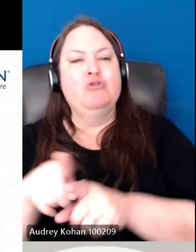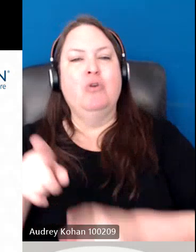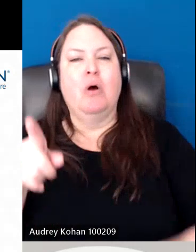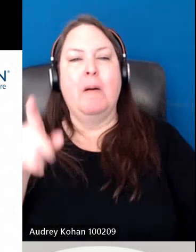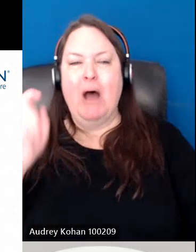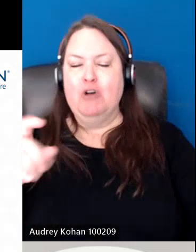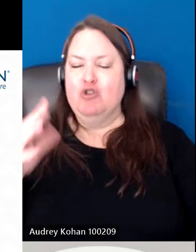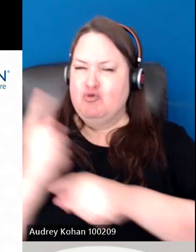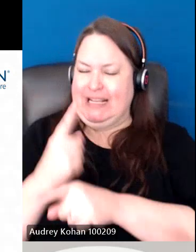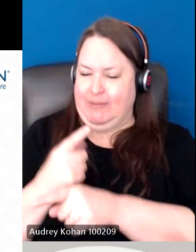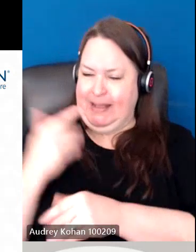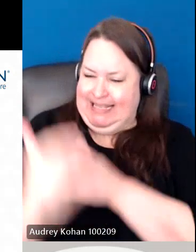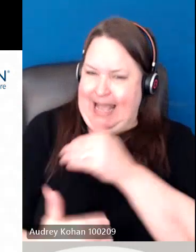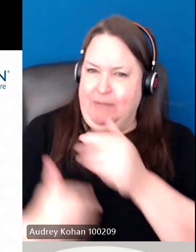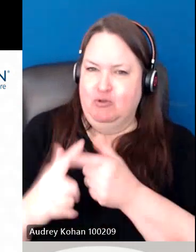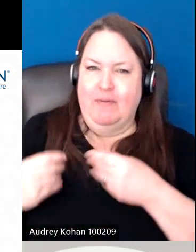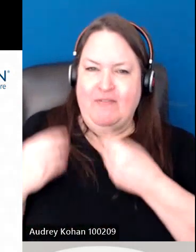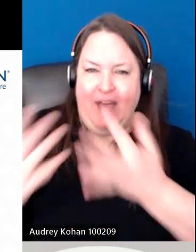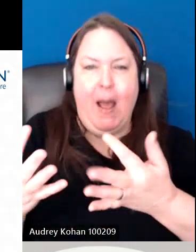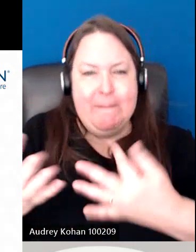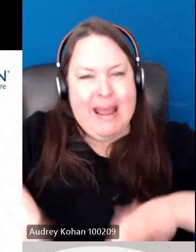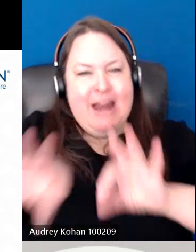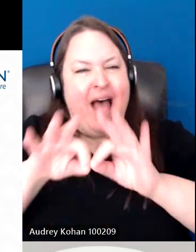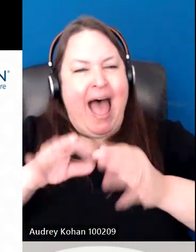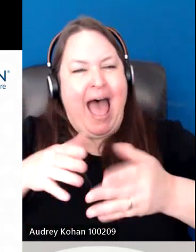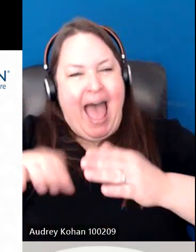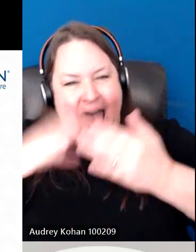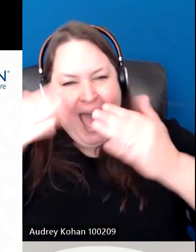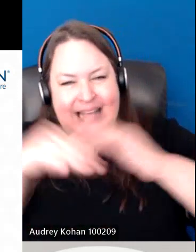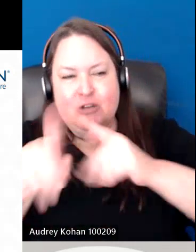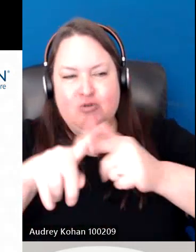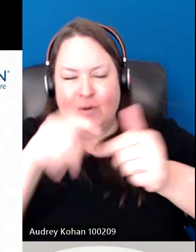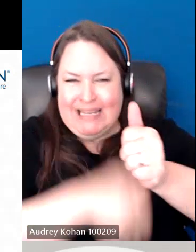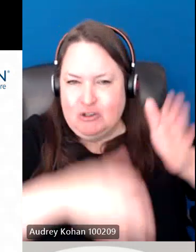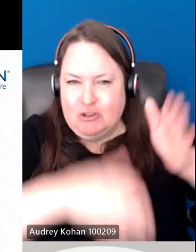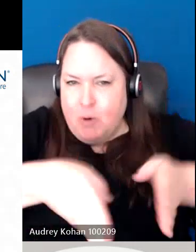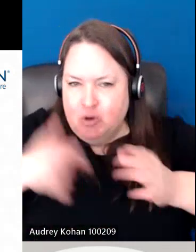steps to provide meaningful access to each individual with limited English profession